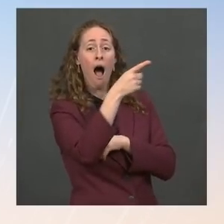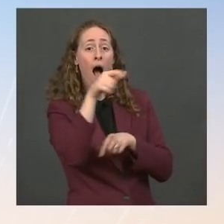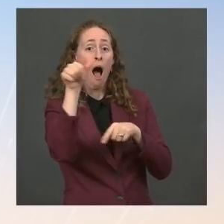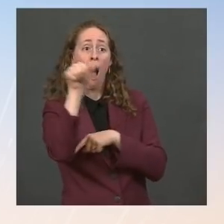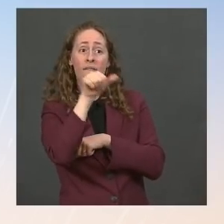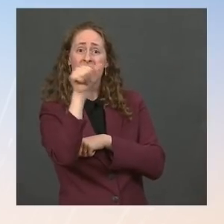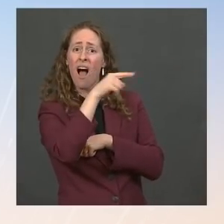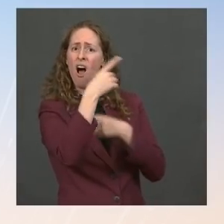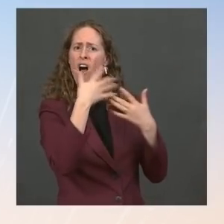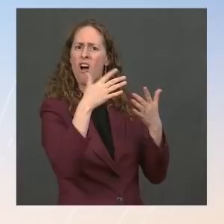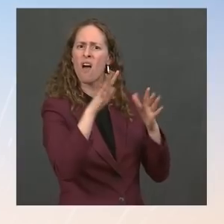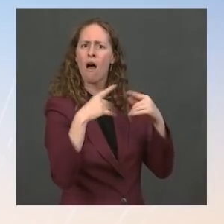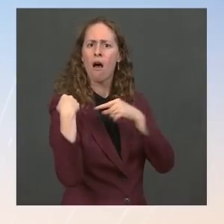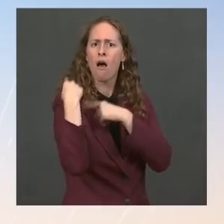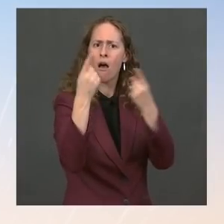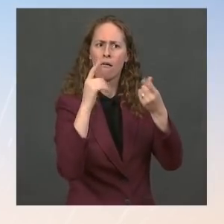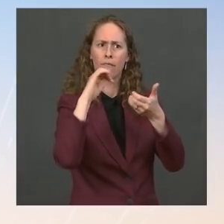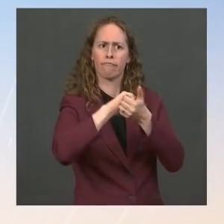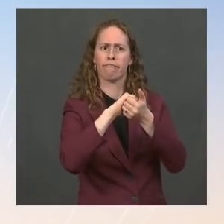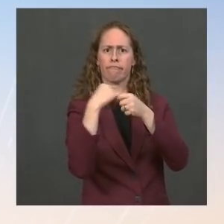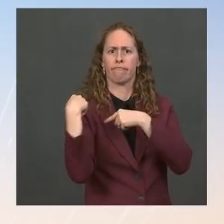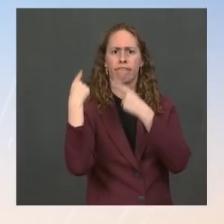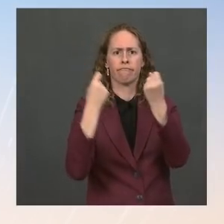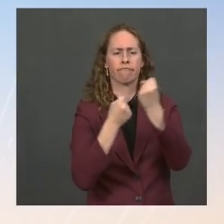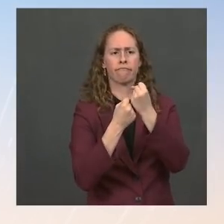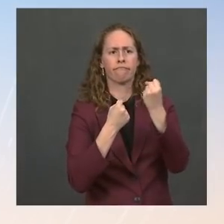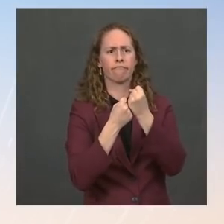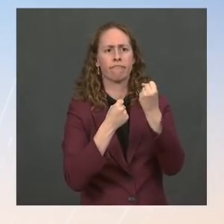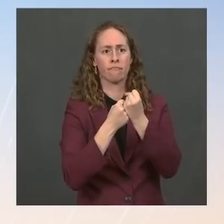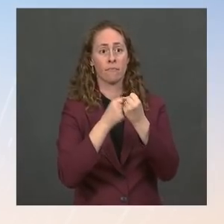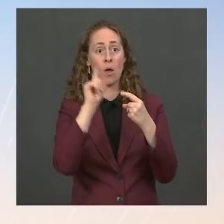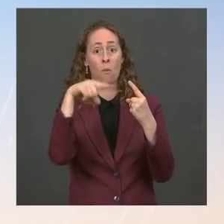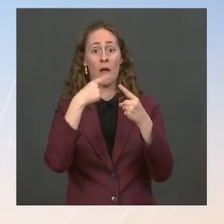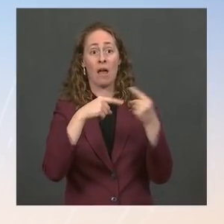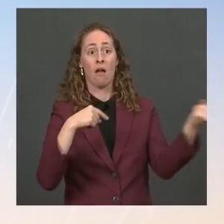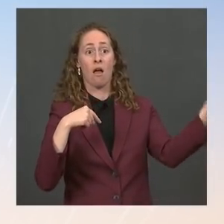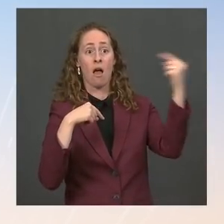are entering in a sanctioned and orderly process that includes vetting and security screenings